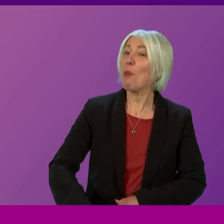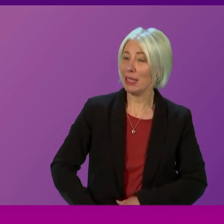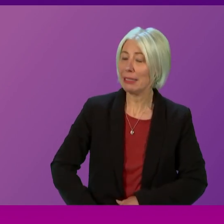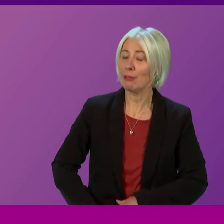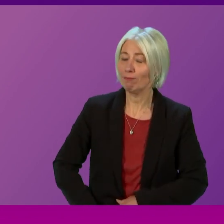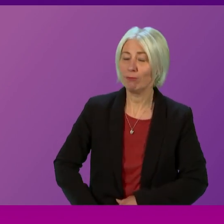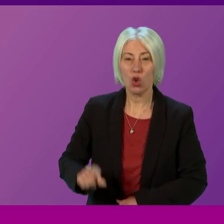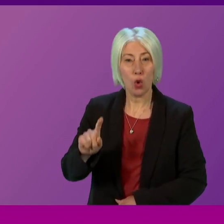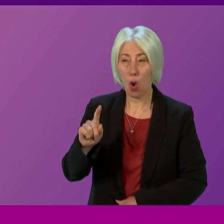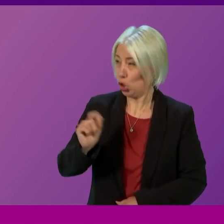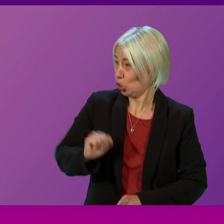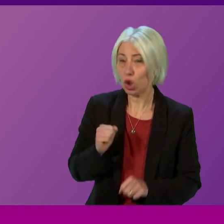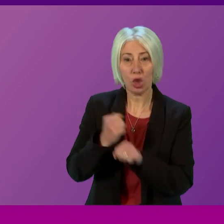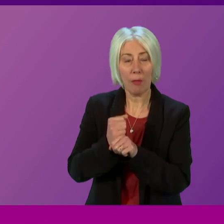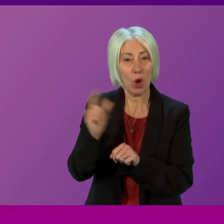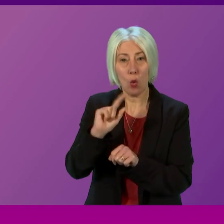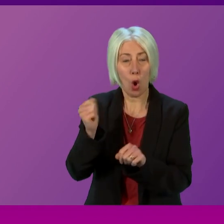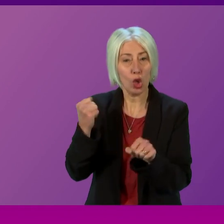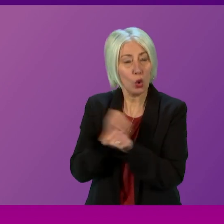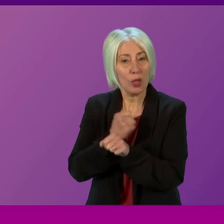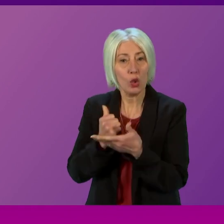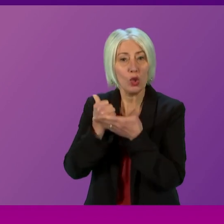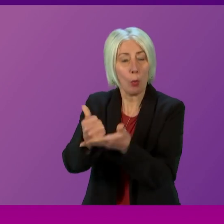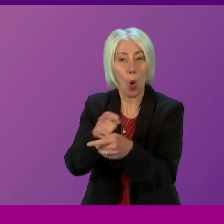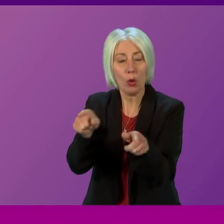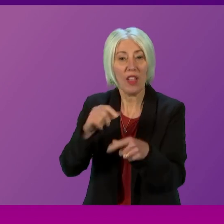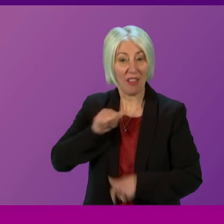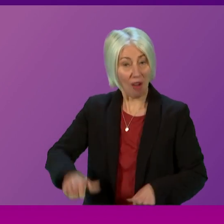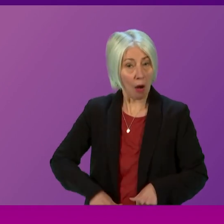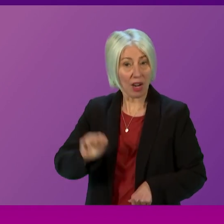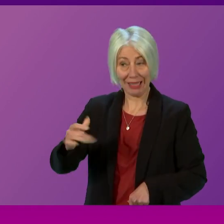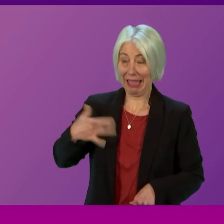that those outbreaks have occurred after flocks have been housed with